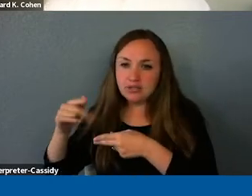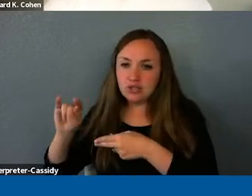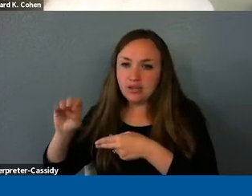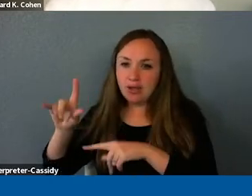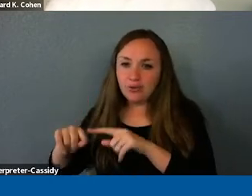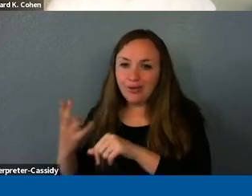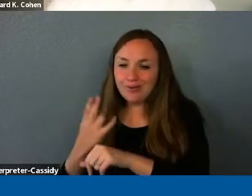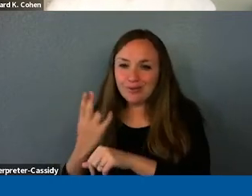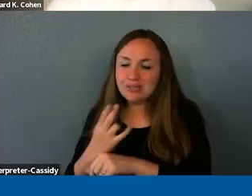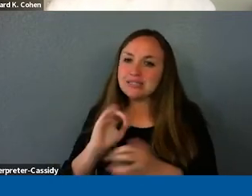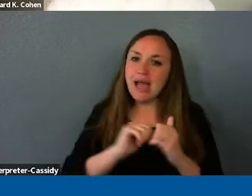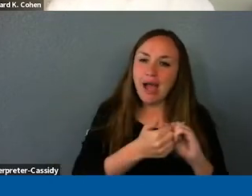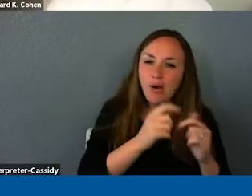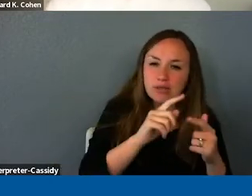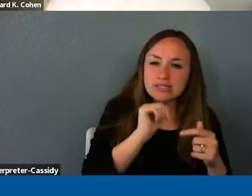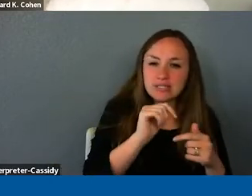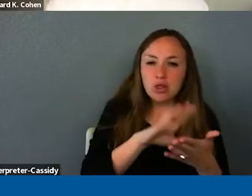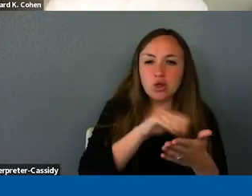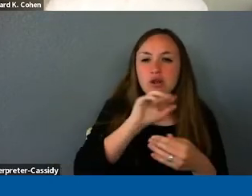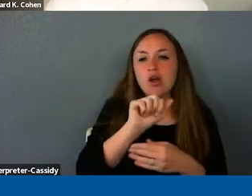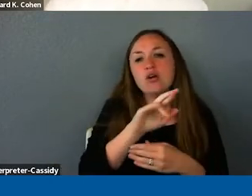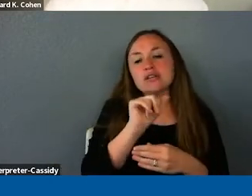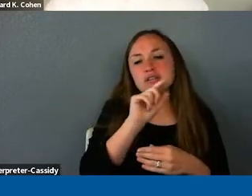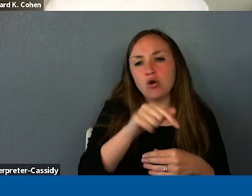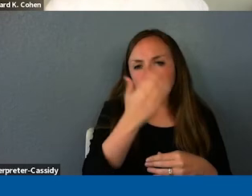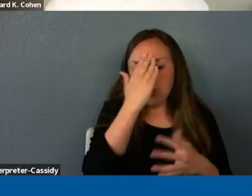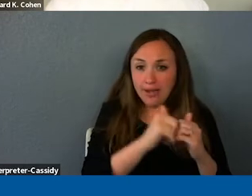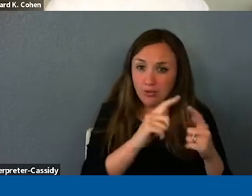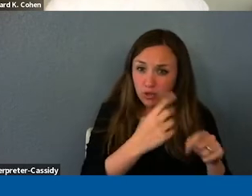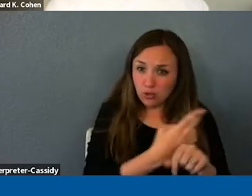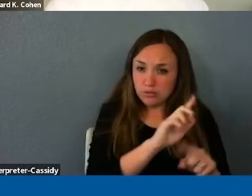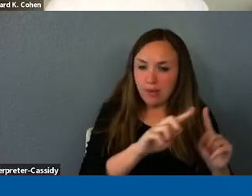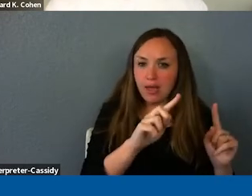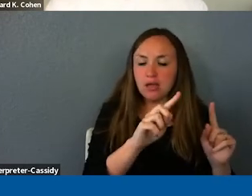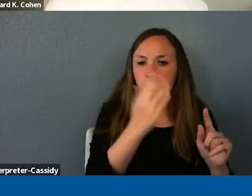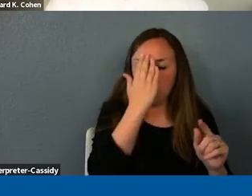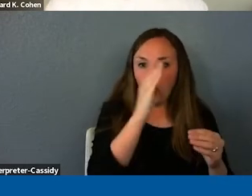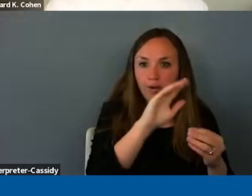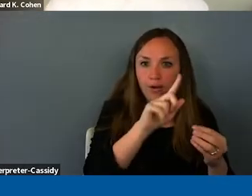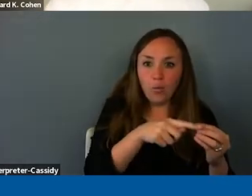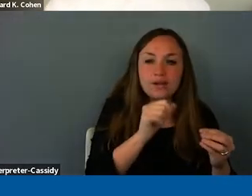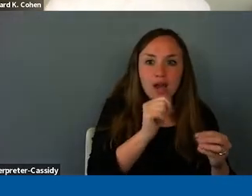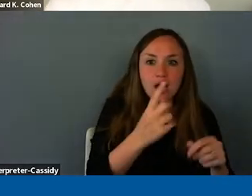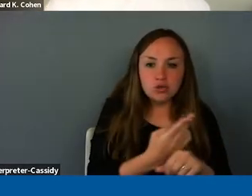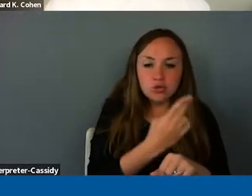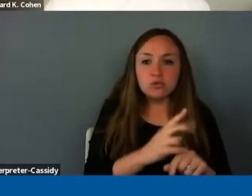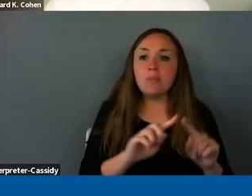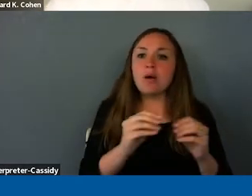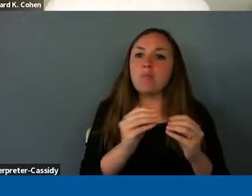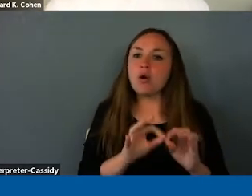but, more importantly, when not to use it. And no matter what you do, make sure you test everything. So again, ARIA can be dangerous